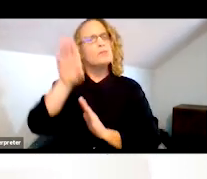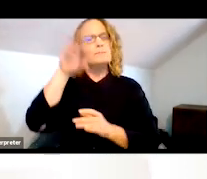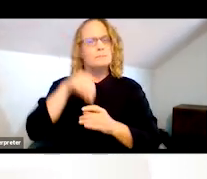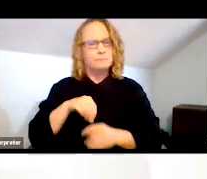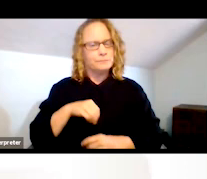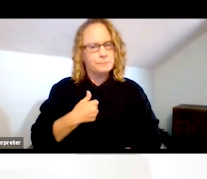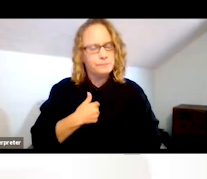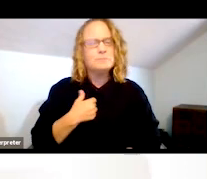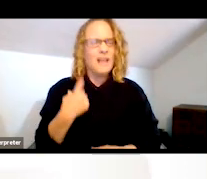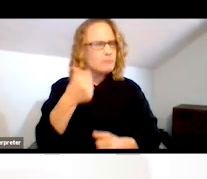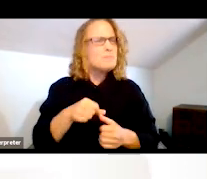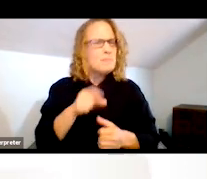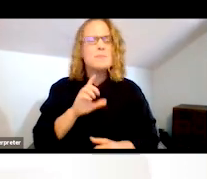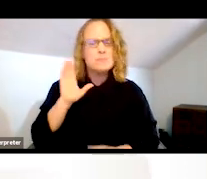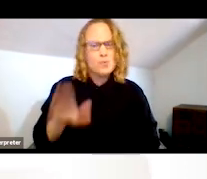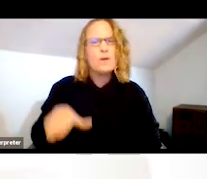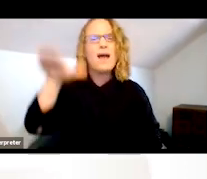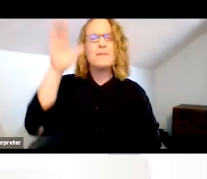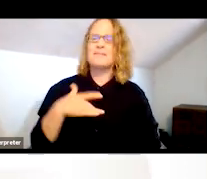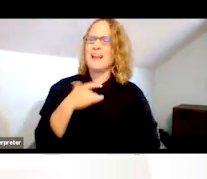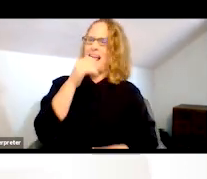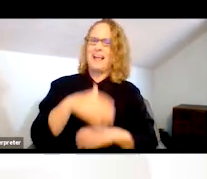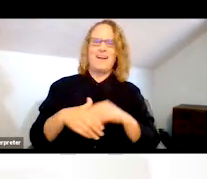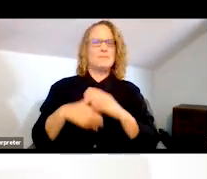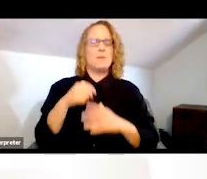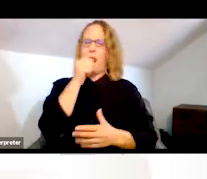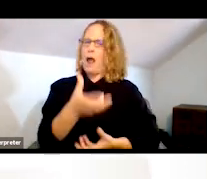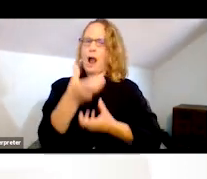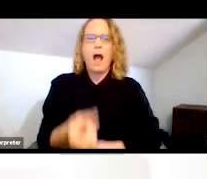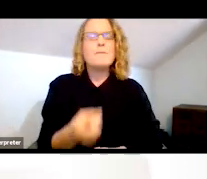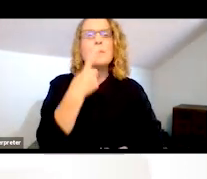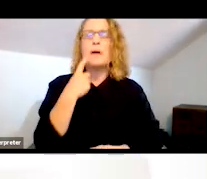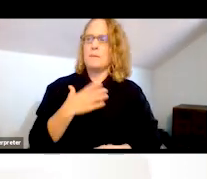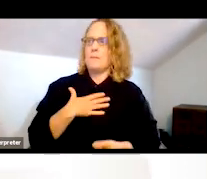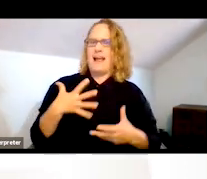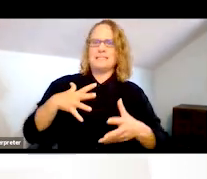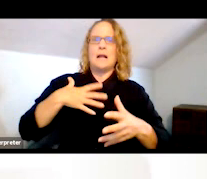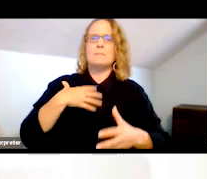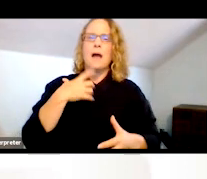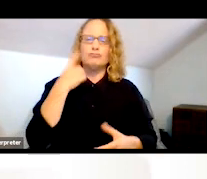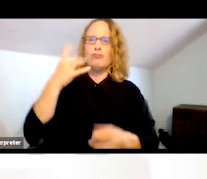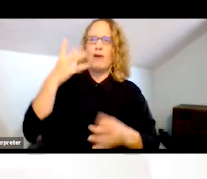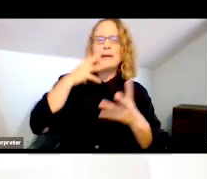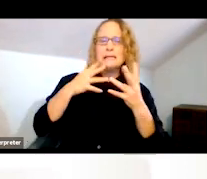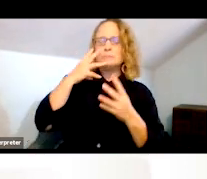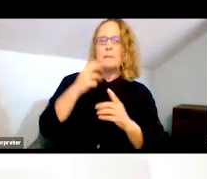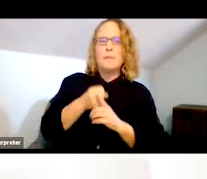How I always felt like I was living on the edge and always waiting for the other shoe to drop.